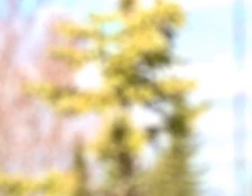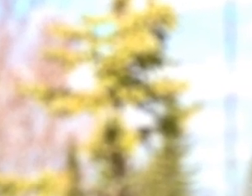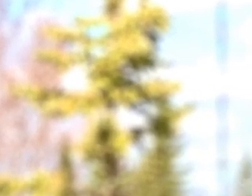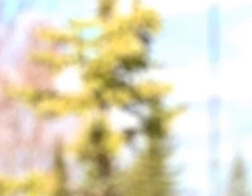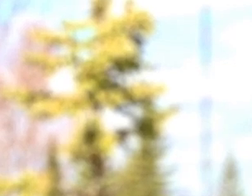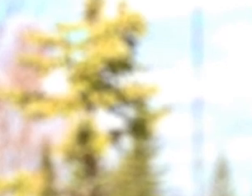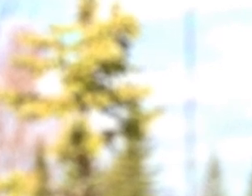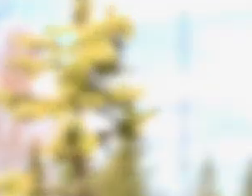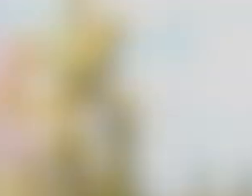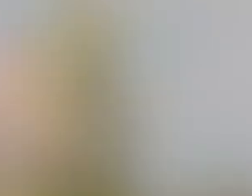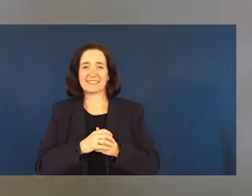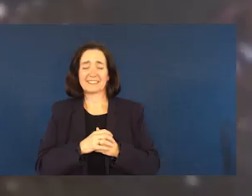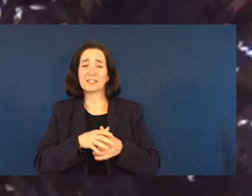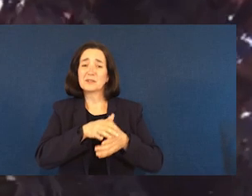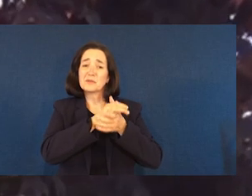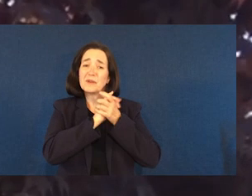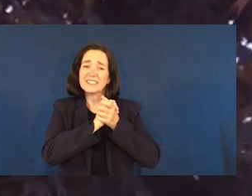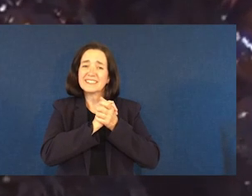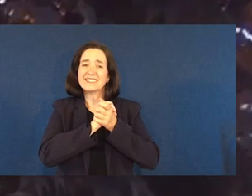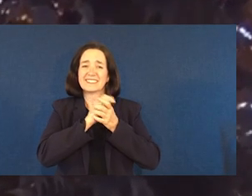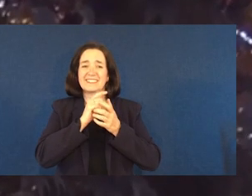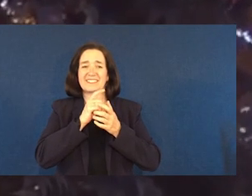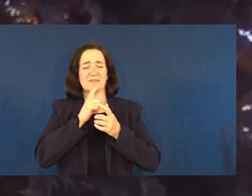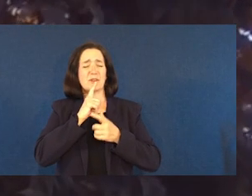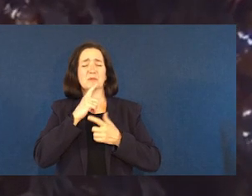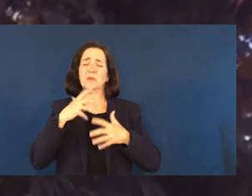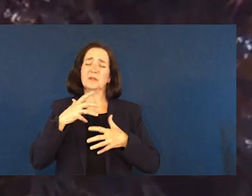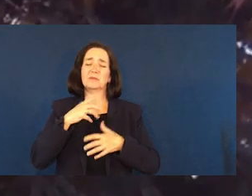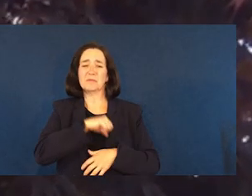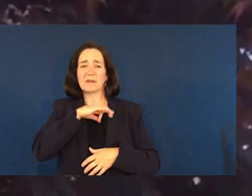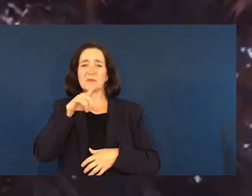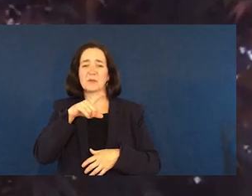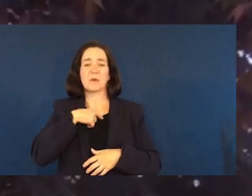Congratulations [INDISCERNIBLE]. I'm super proud of you. I wish you the very best moving forward.